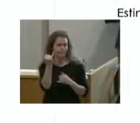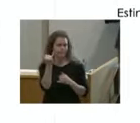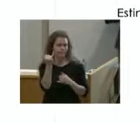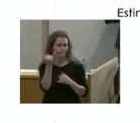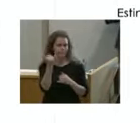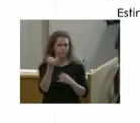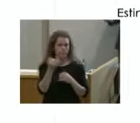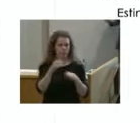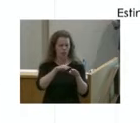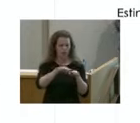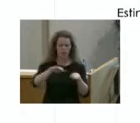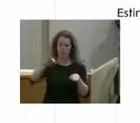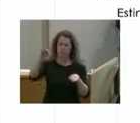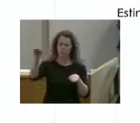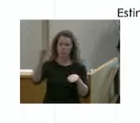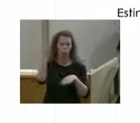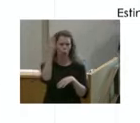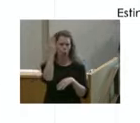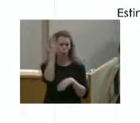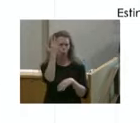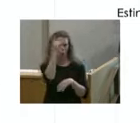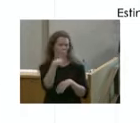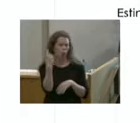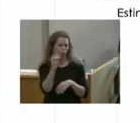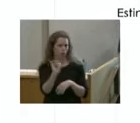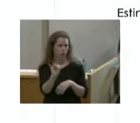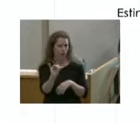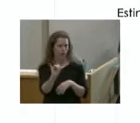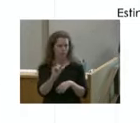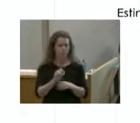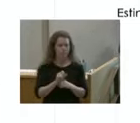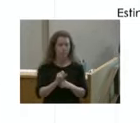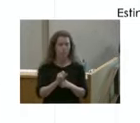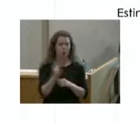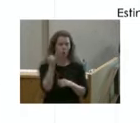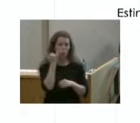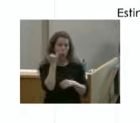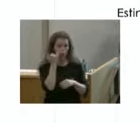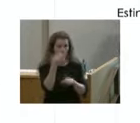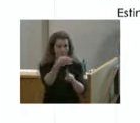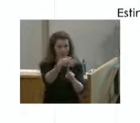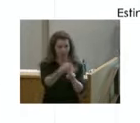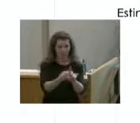response right? So, if we left things in place for the next nine months and we